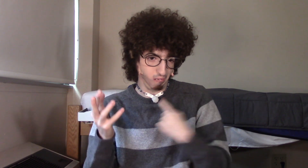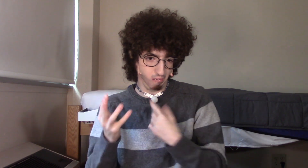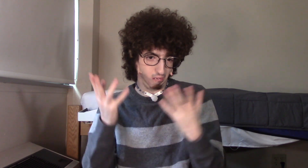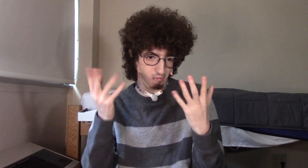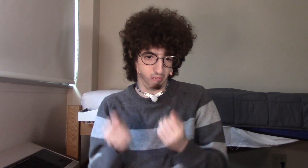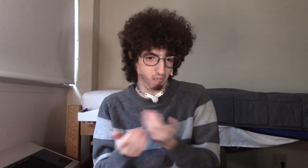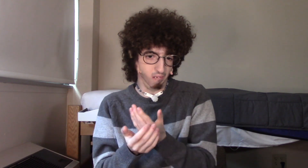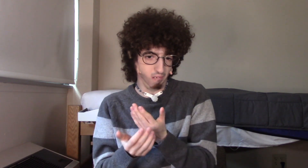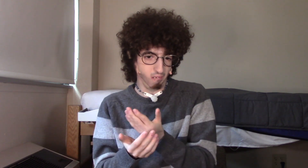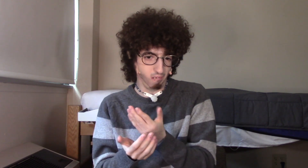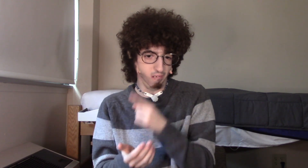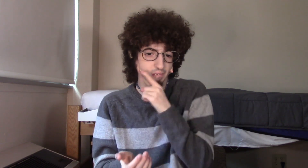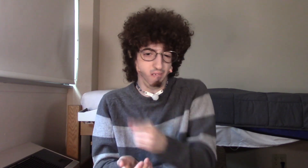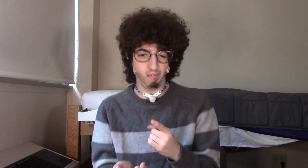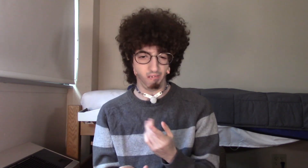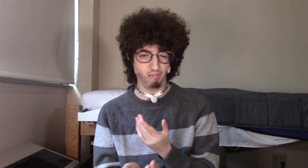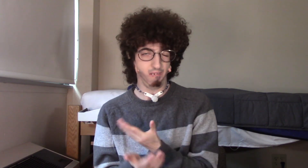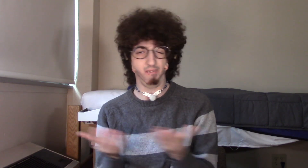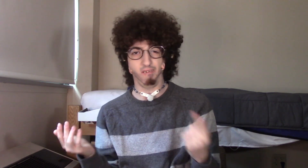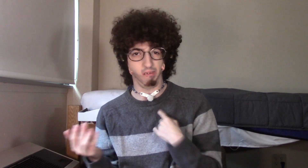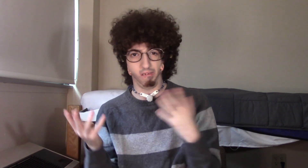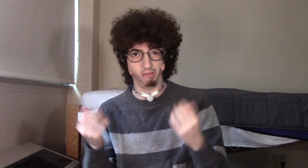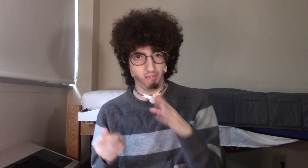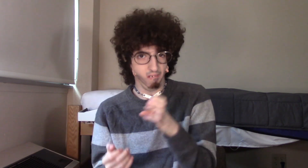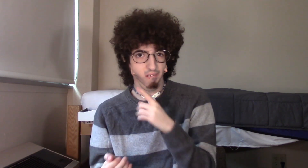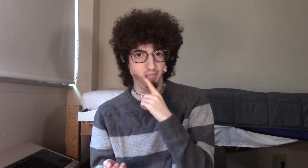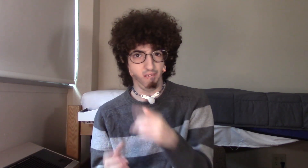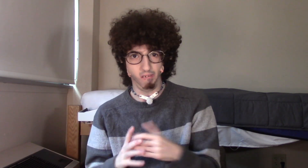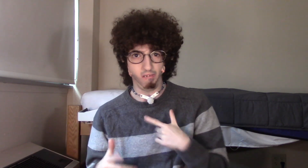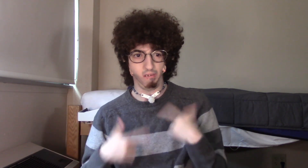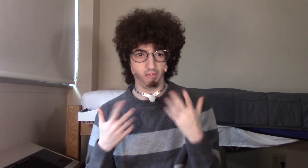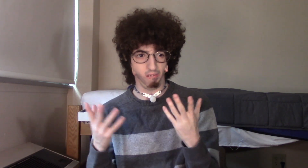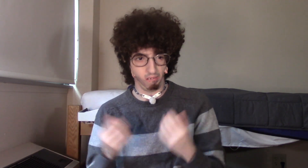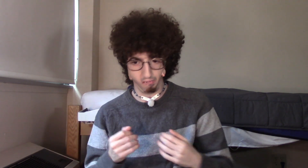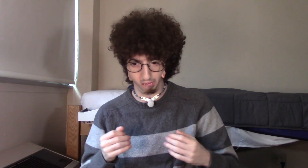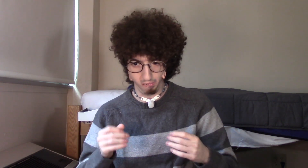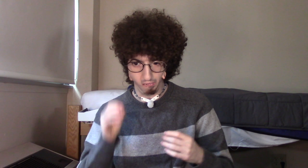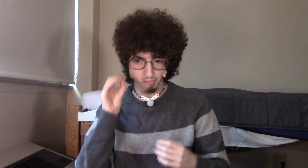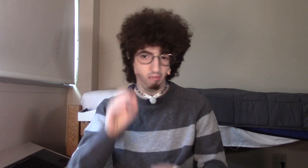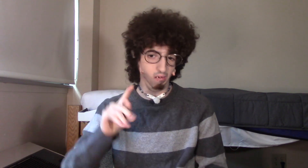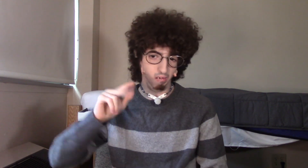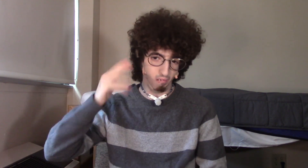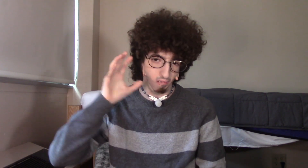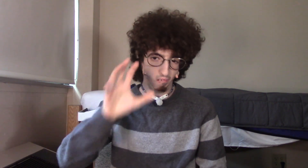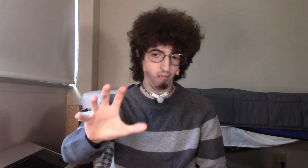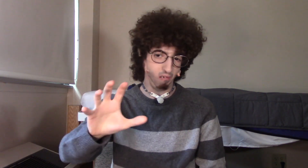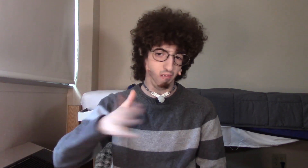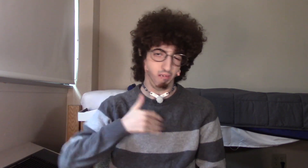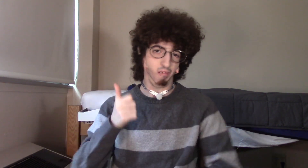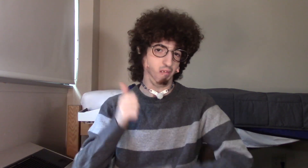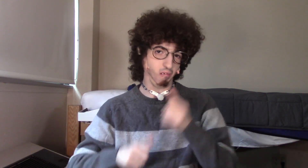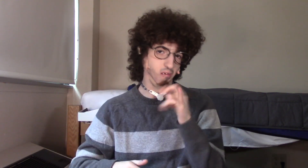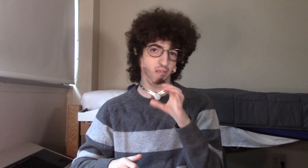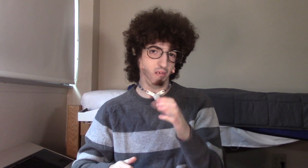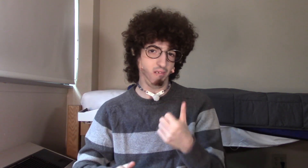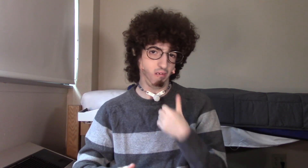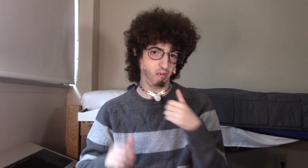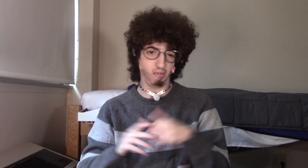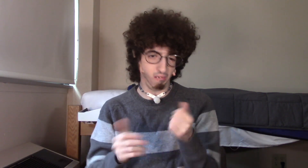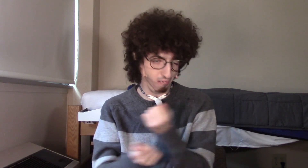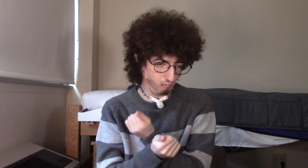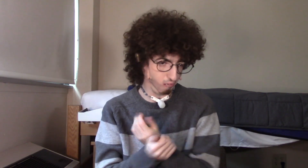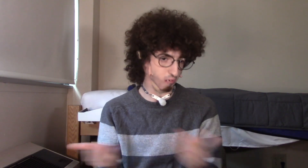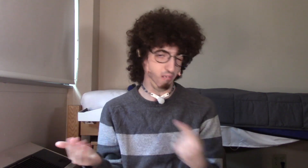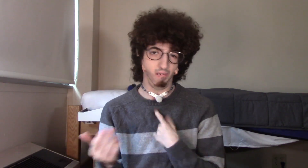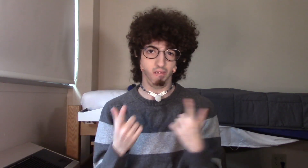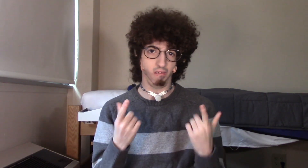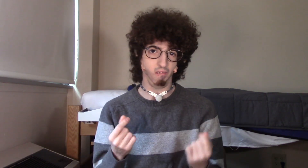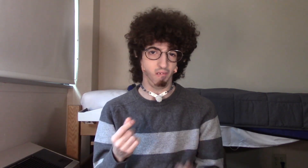I want real things. I want to be real in my life and I want to put forth my most authentic self in everything I do